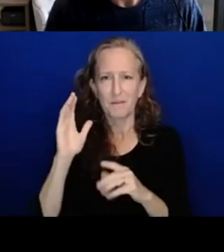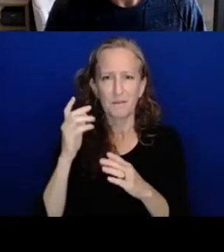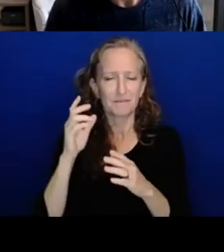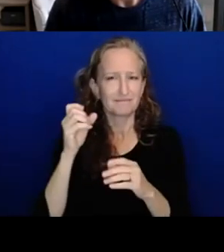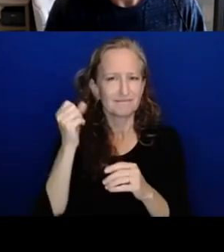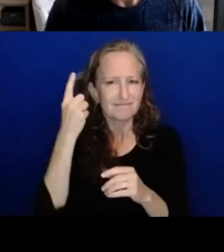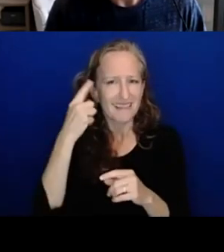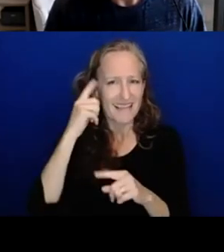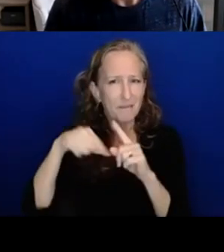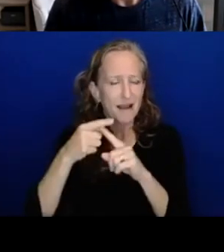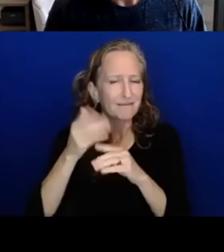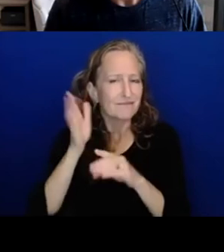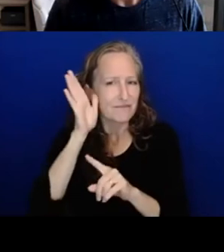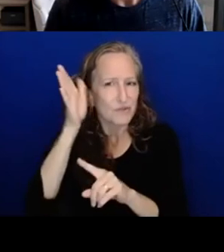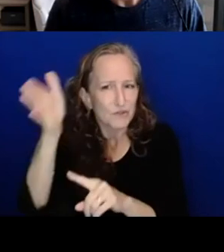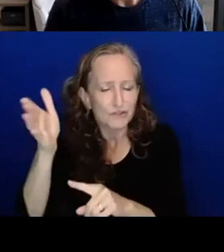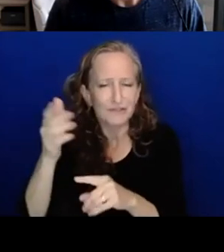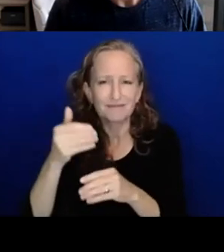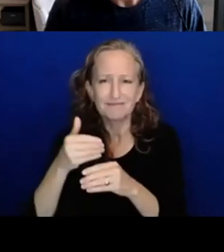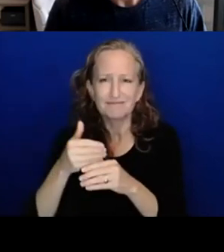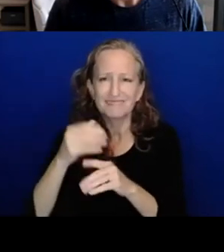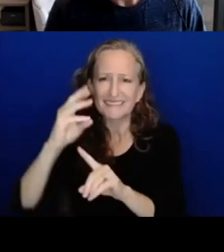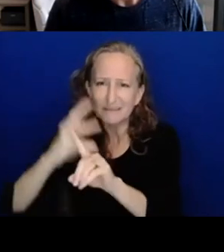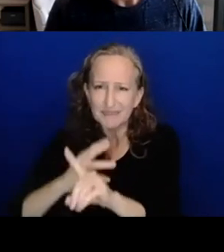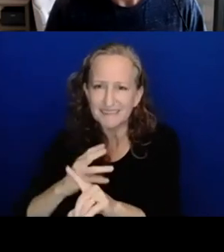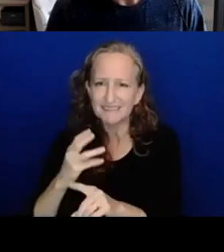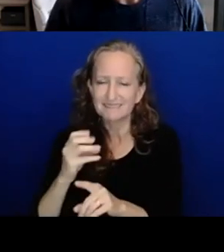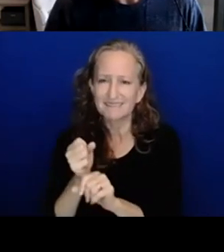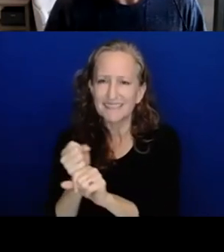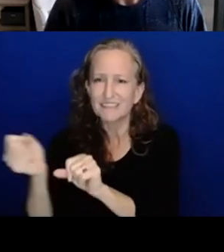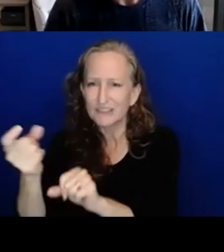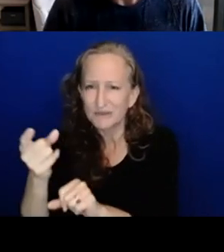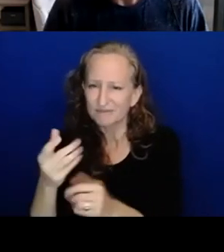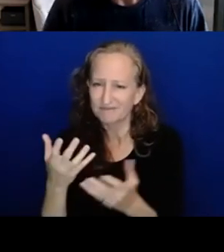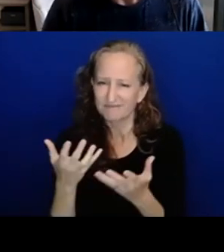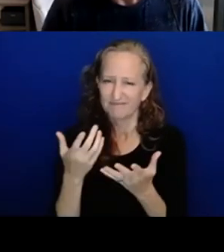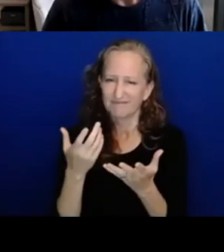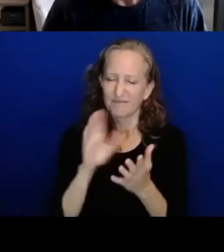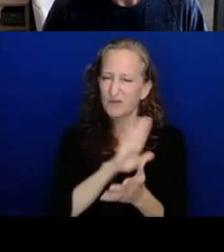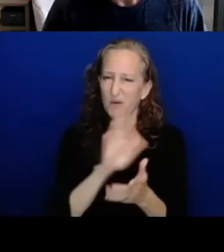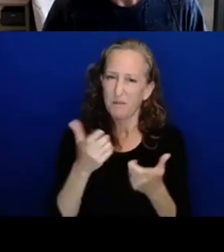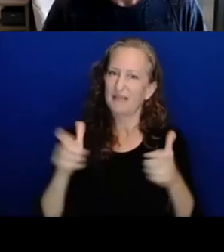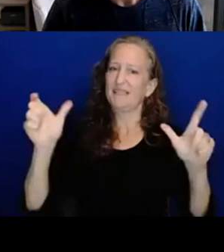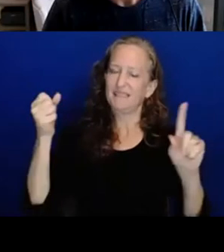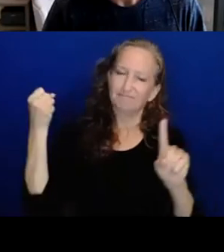months, 2 years. What was the biggest change for you all?